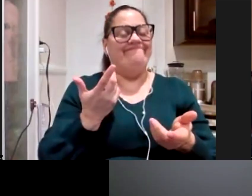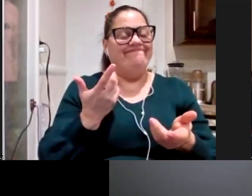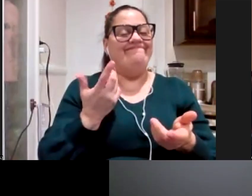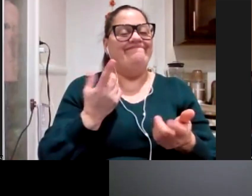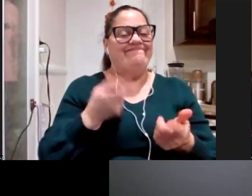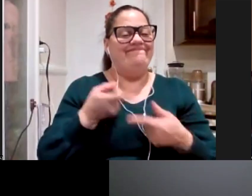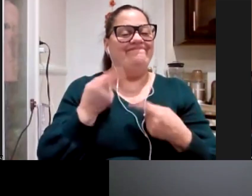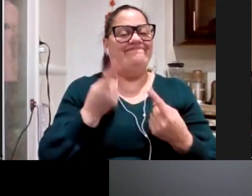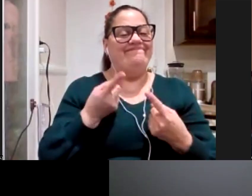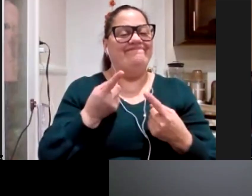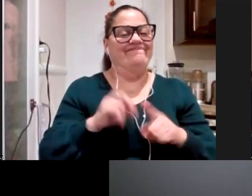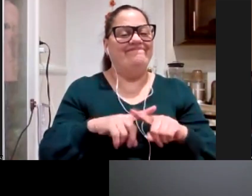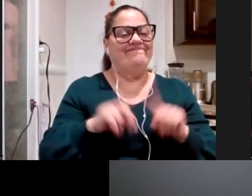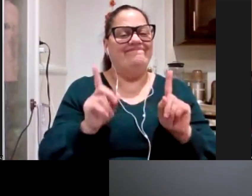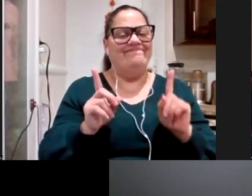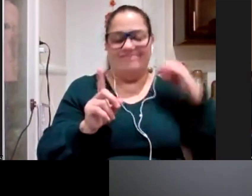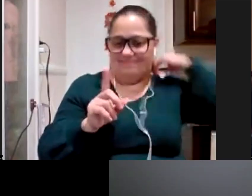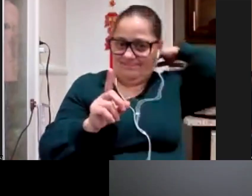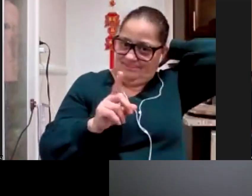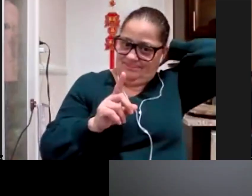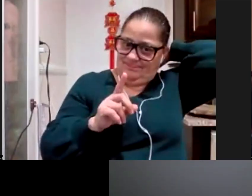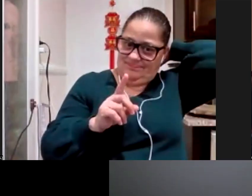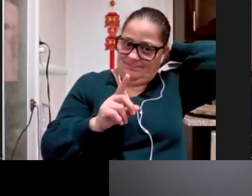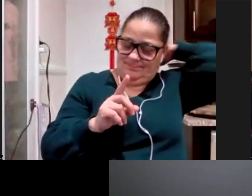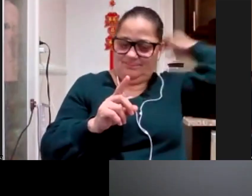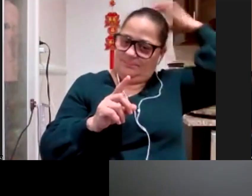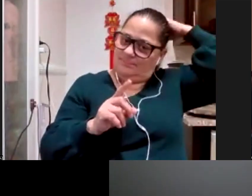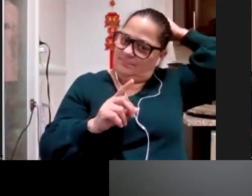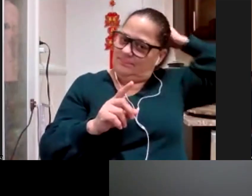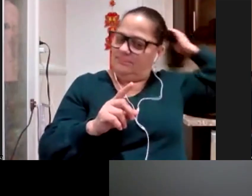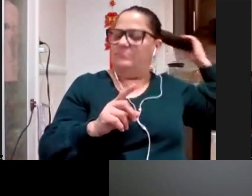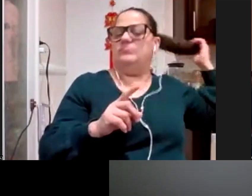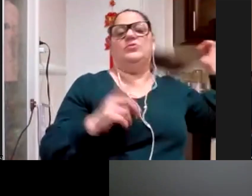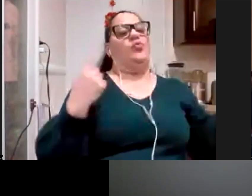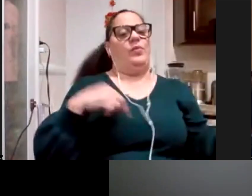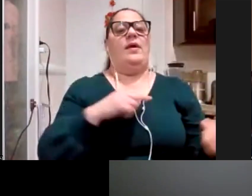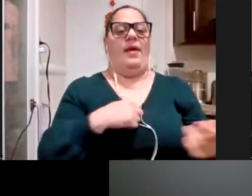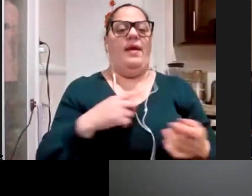[CHRIS] Um go ahead. Would you like to start? [NATALIE] But there is transportation. There's